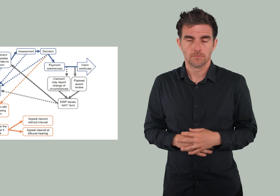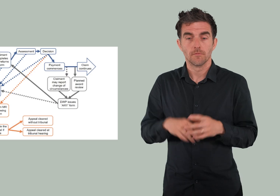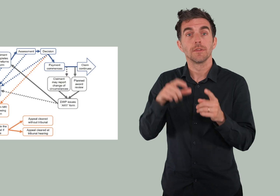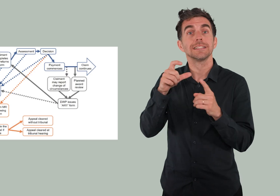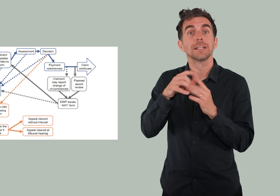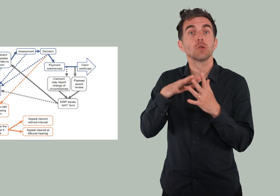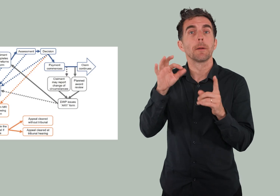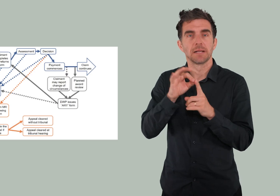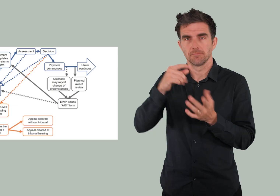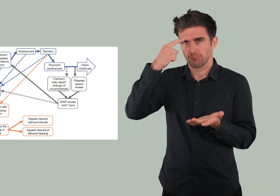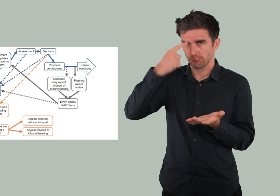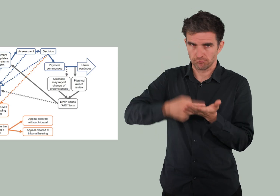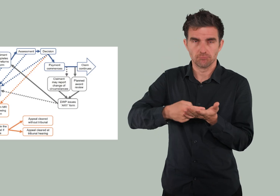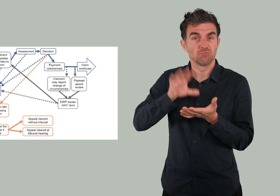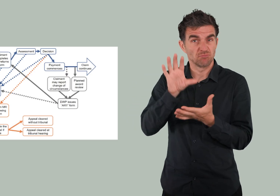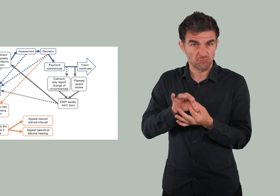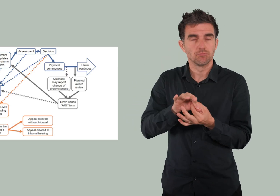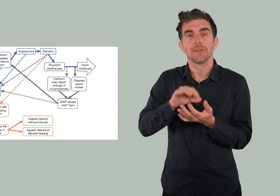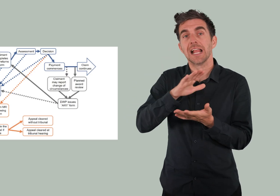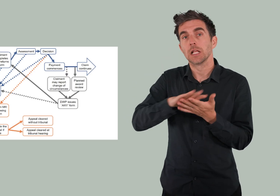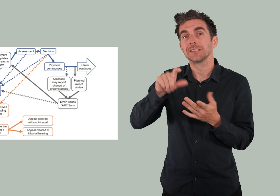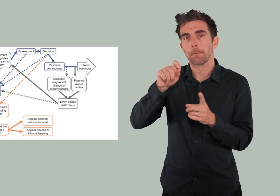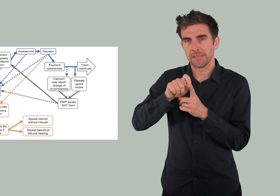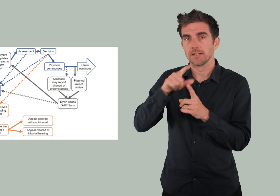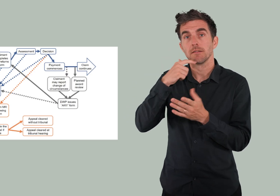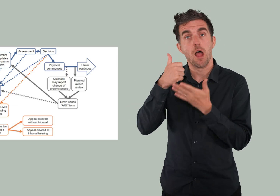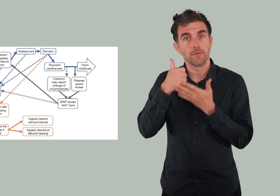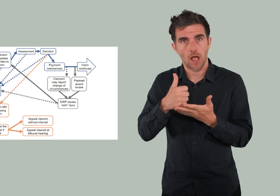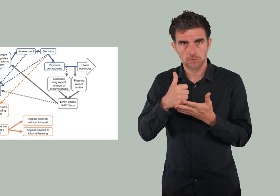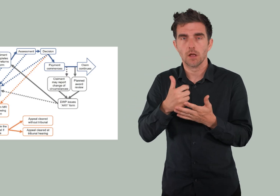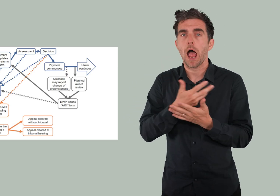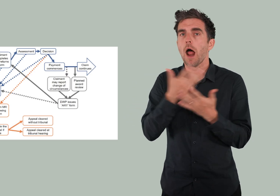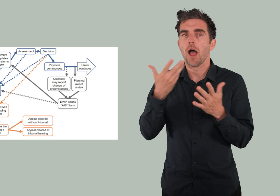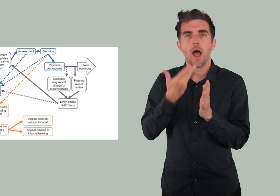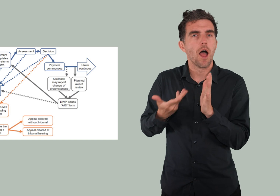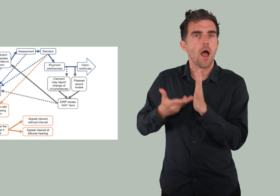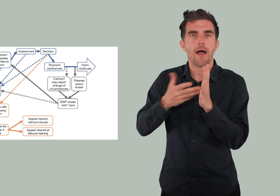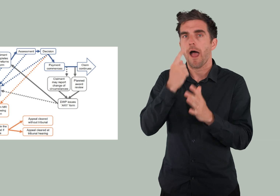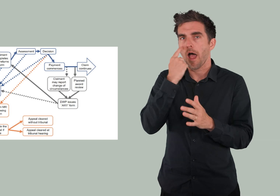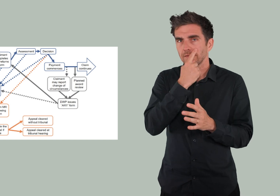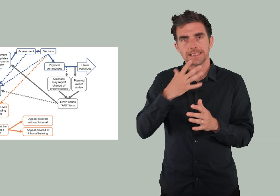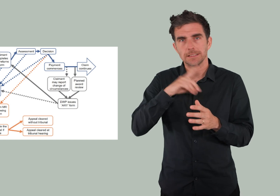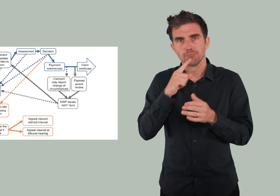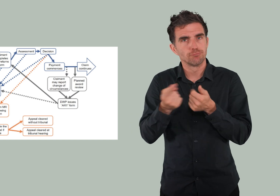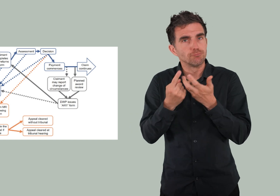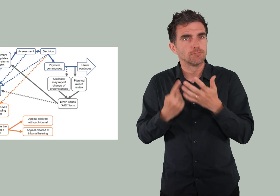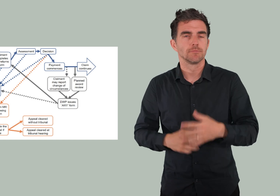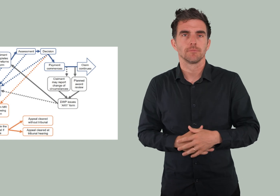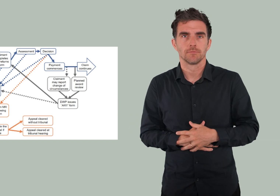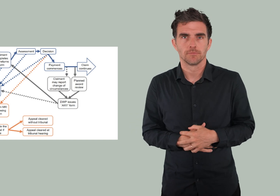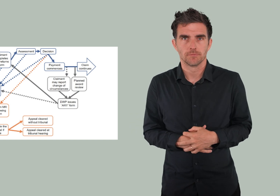5. DWP makes a decision based on the HCP advice and any additional evidence received.